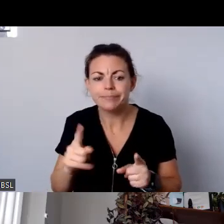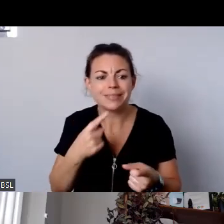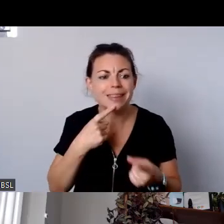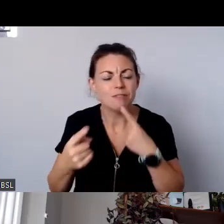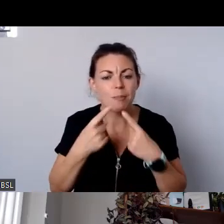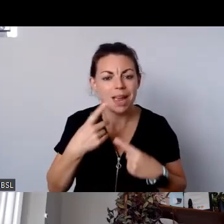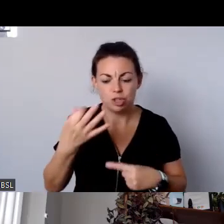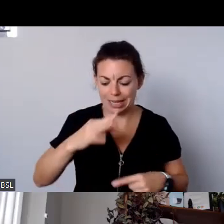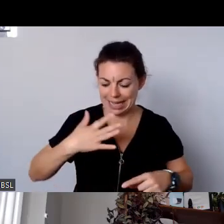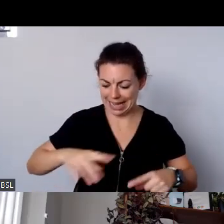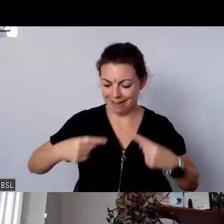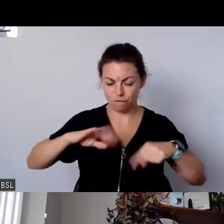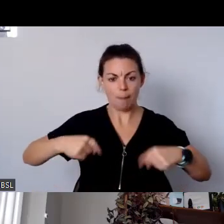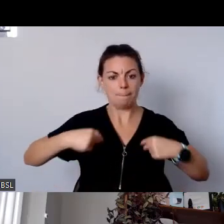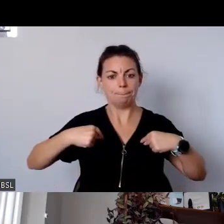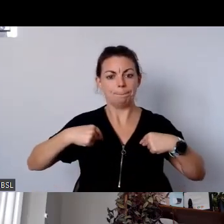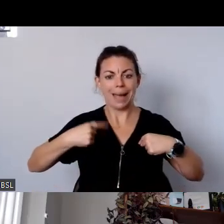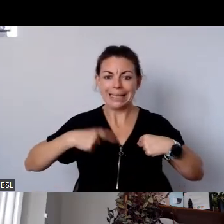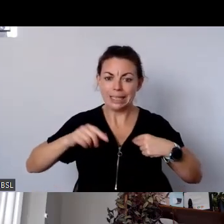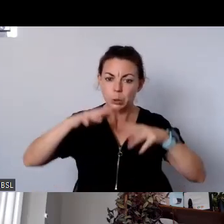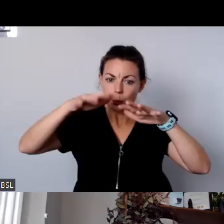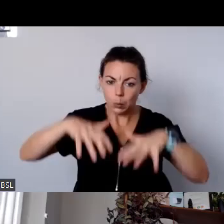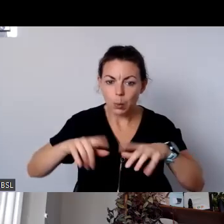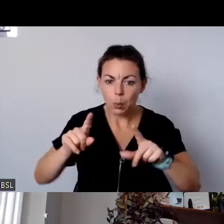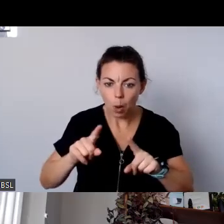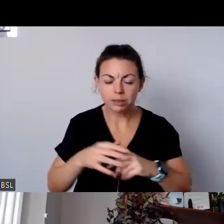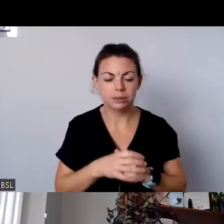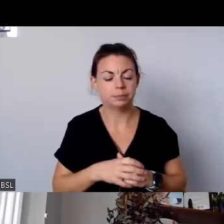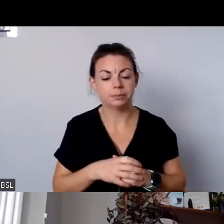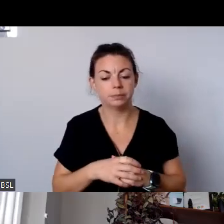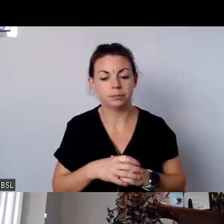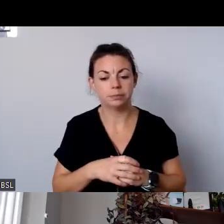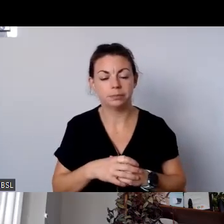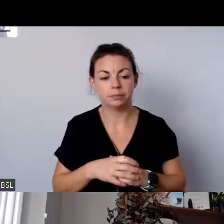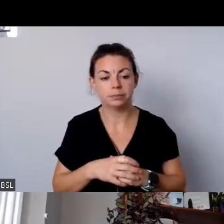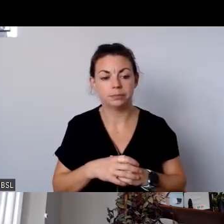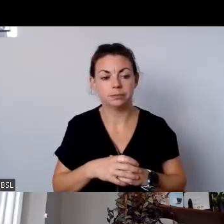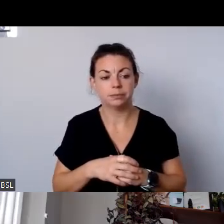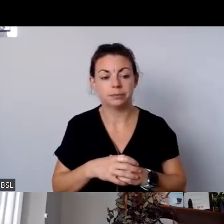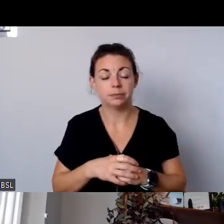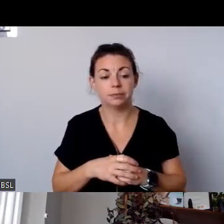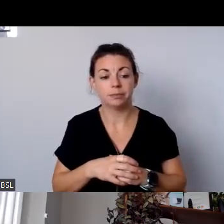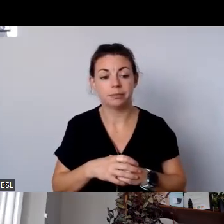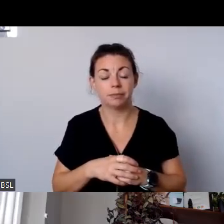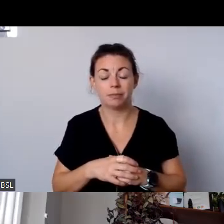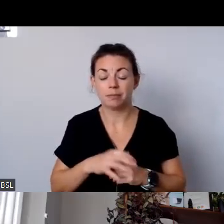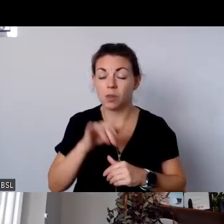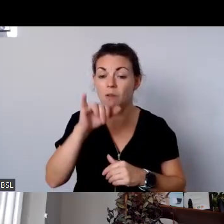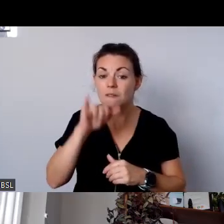as part of your submission, as part of your entry? The entry form will ask you a few questions